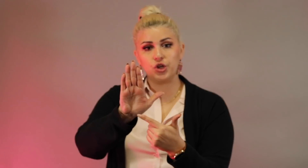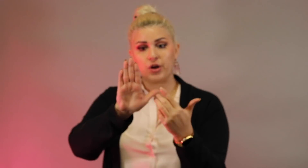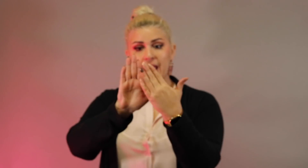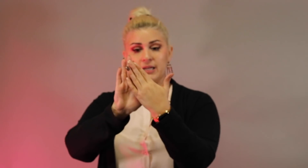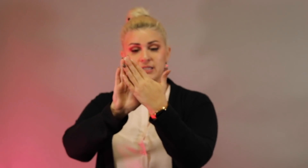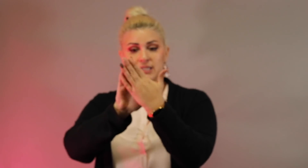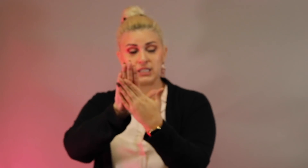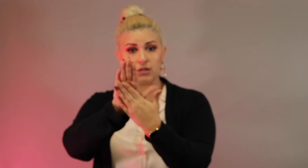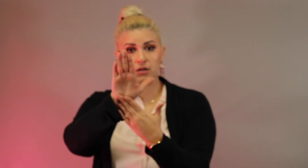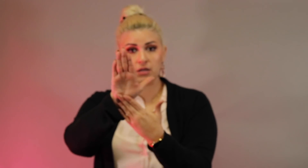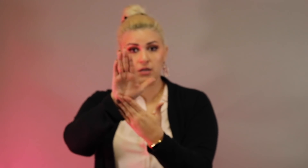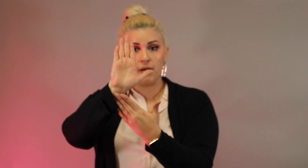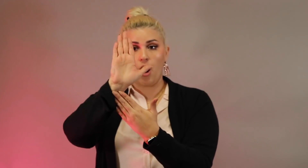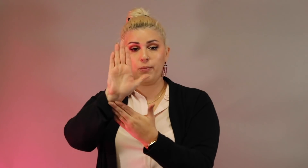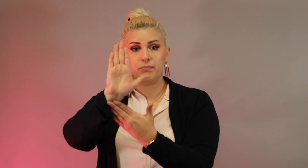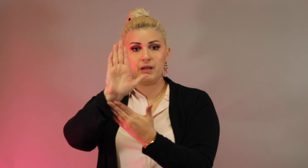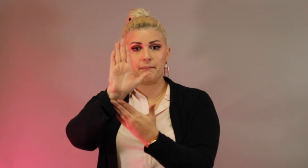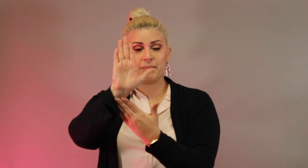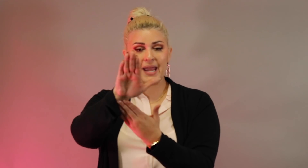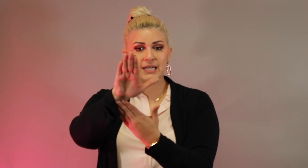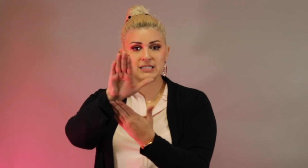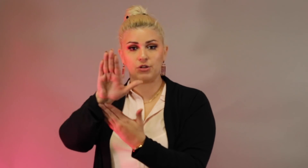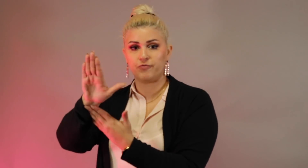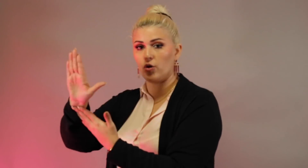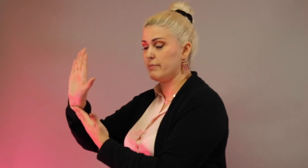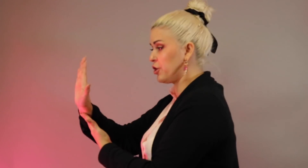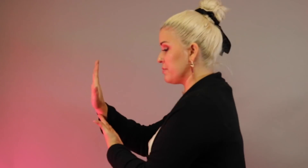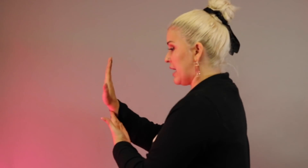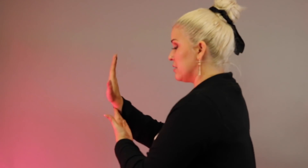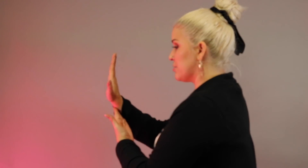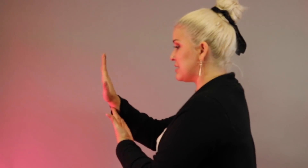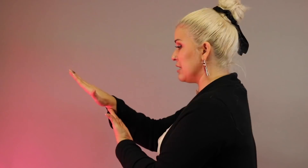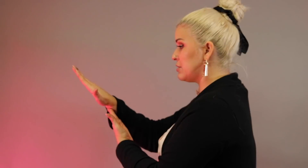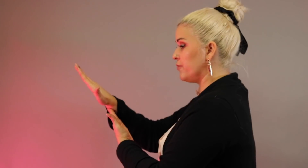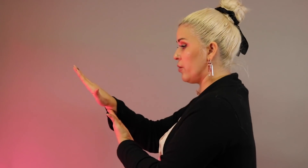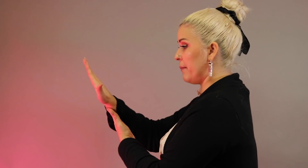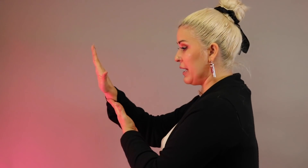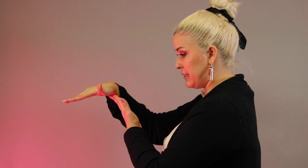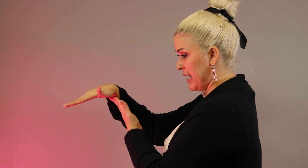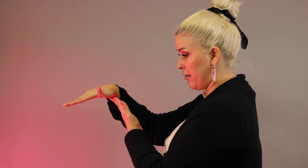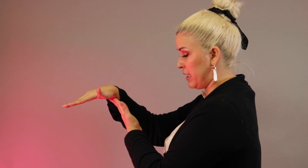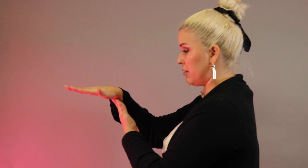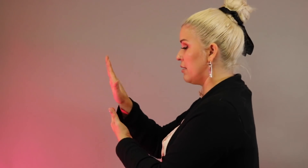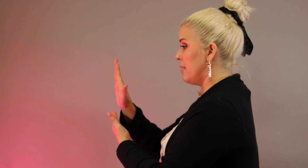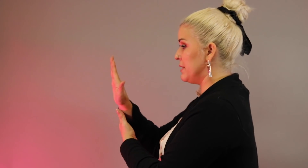So your hand is here, open B, but my hand is tilted forward, let me show you from inside, so it's tilted forward. I'm not down here,